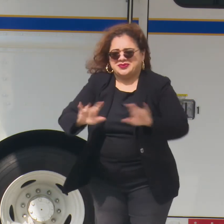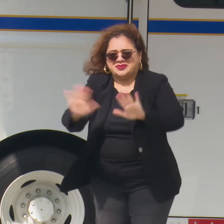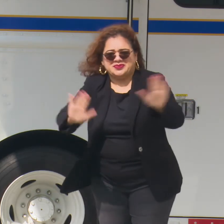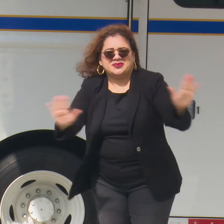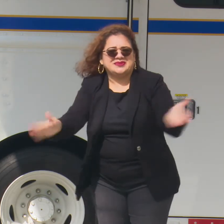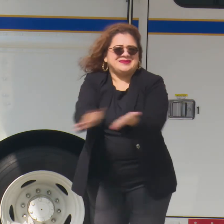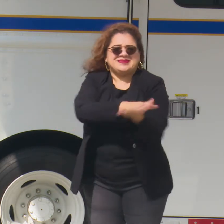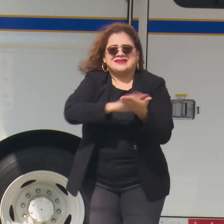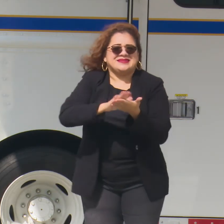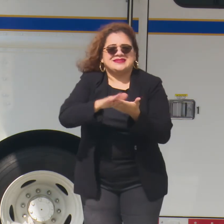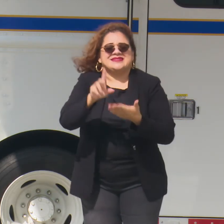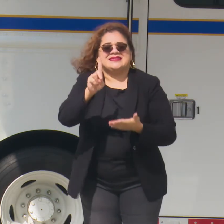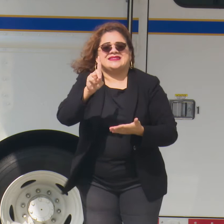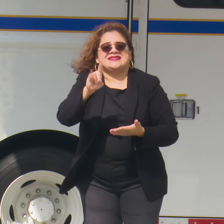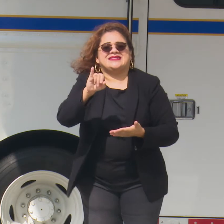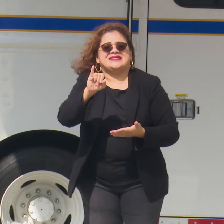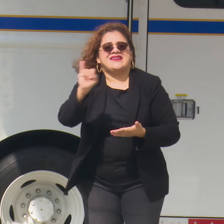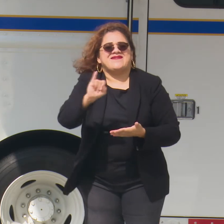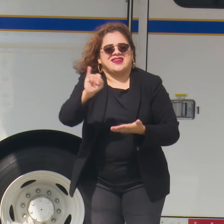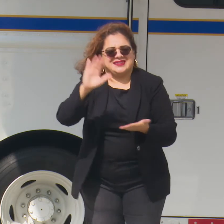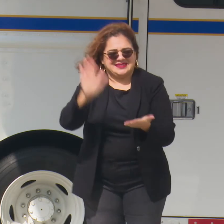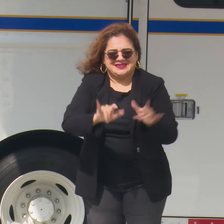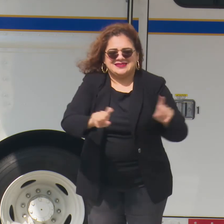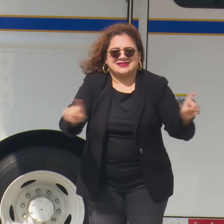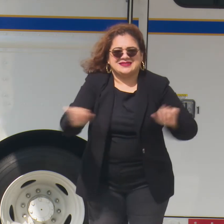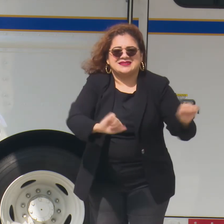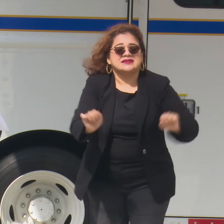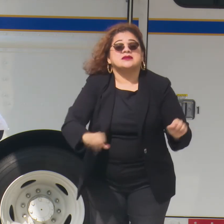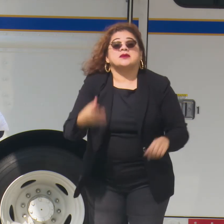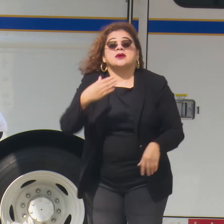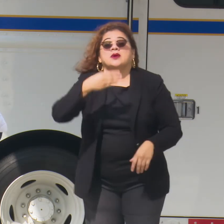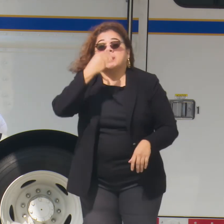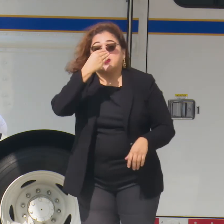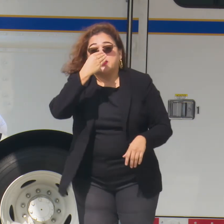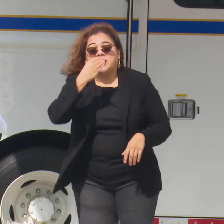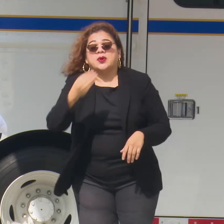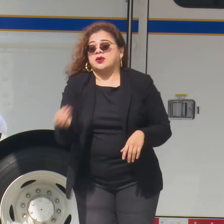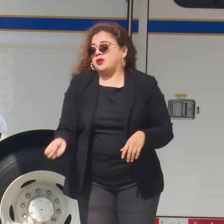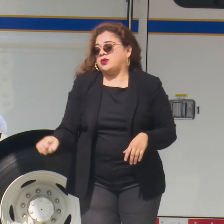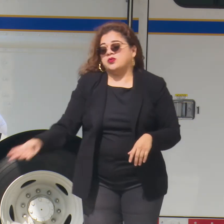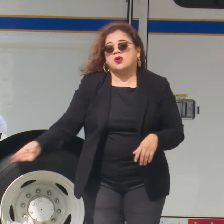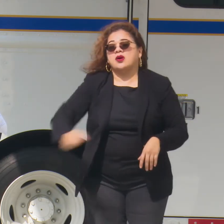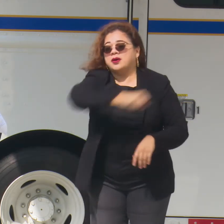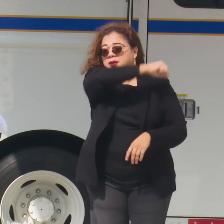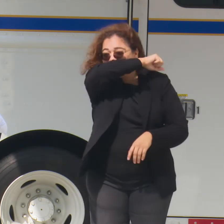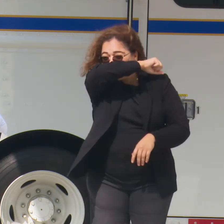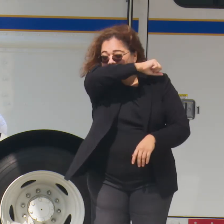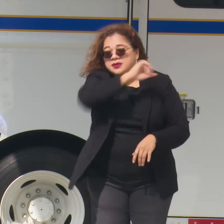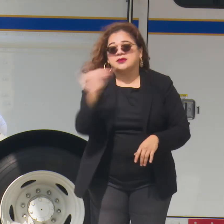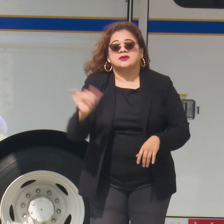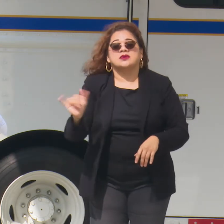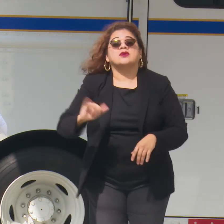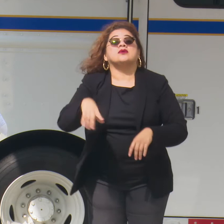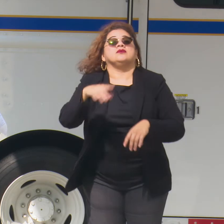coughs and sneezes with the tissue and then throw the tissue in the trash and wash your hands. And of course anyone who has symptoms of either flu or